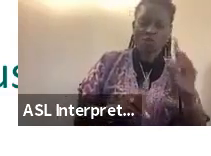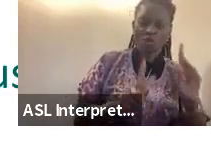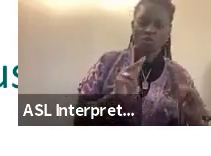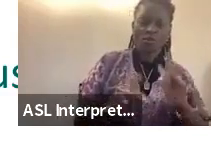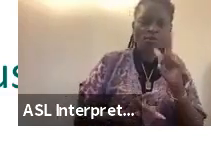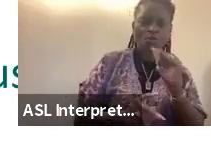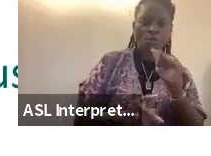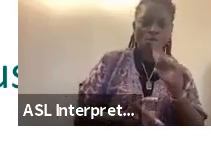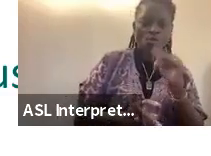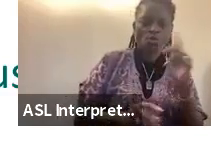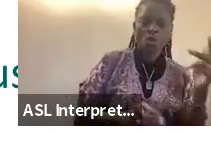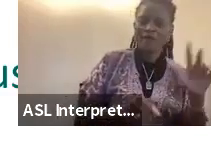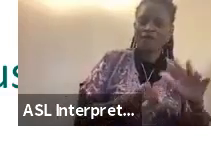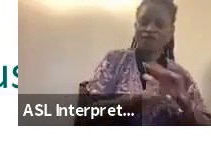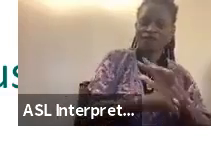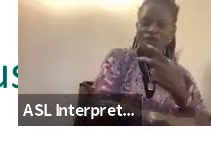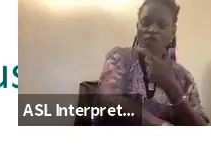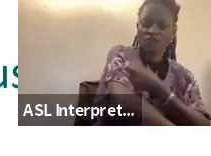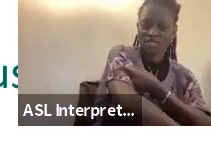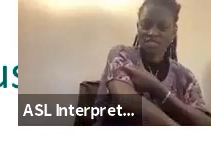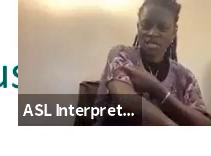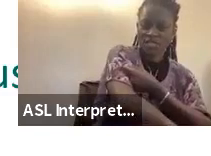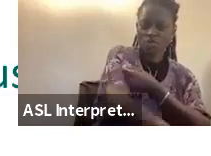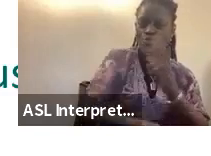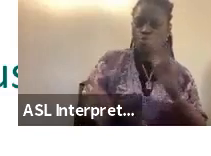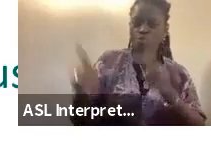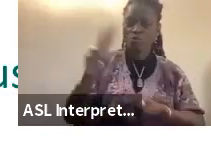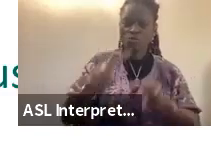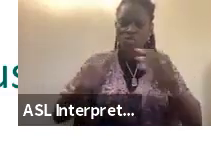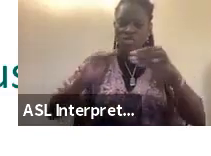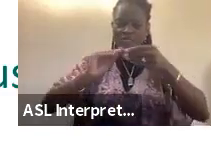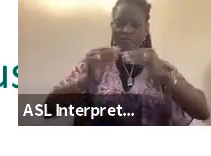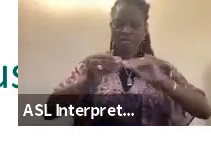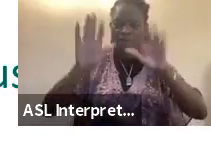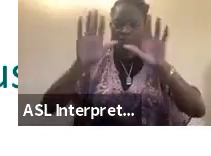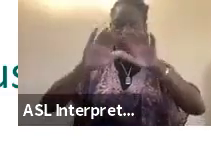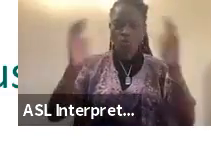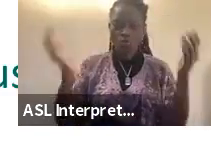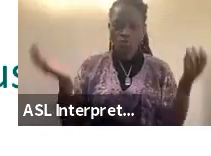When we look at these figures overall and adjust for age,